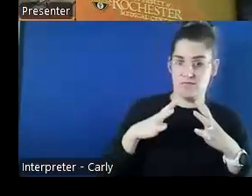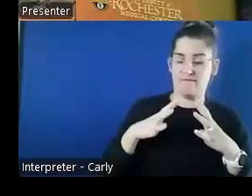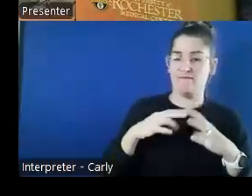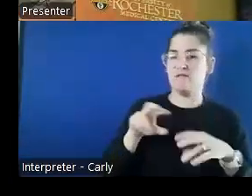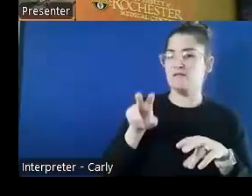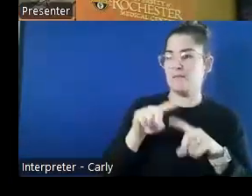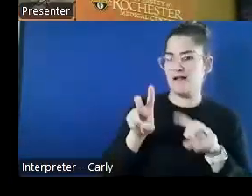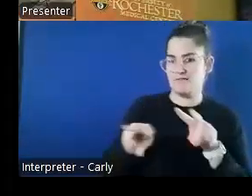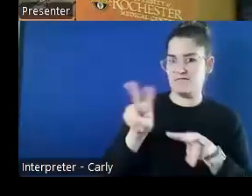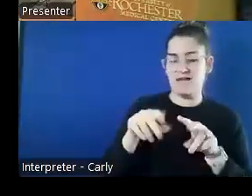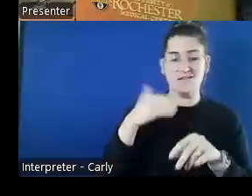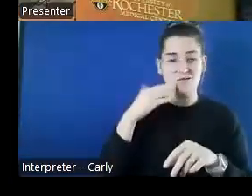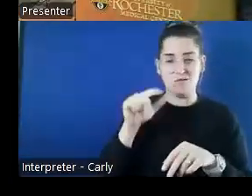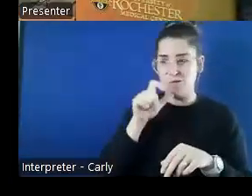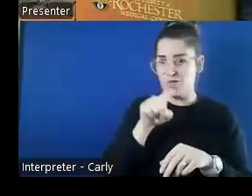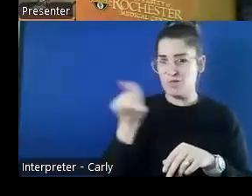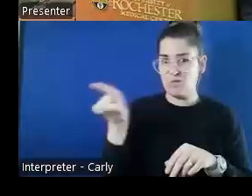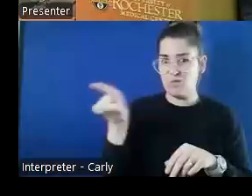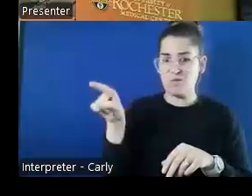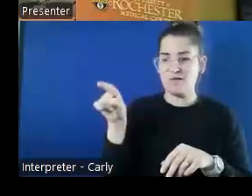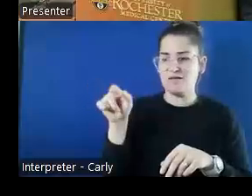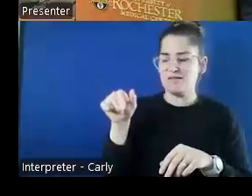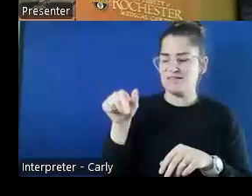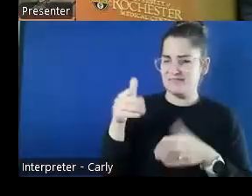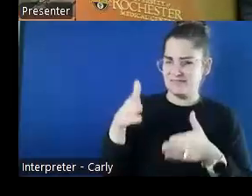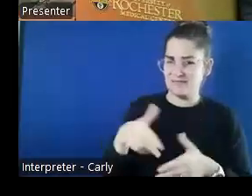I was speaking speaking to like where I would send a chat and it felt like it was going into